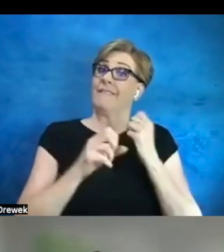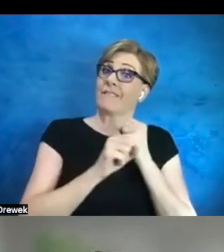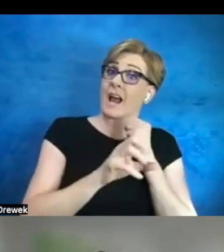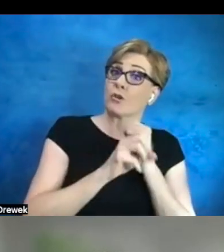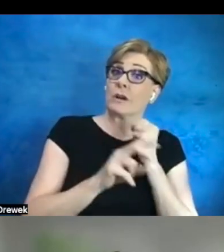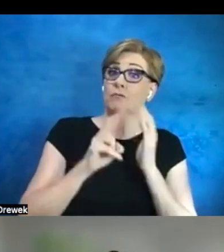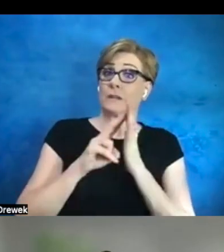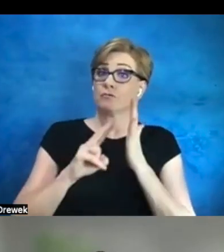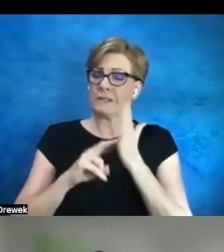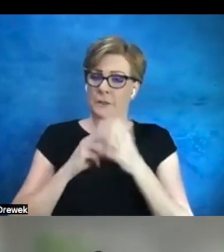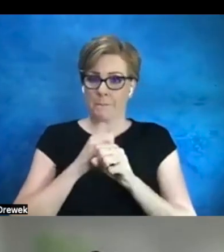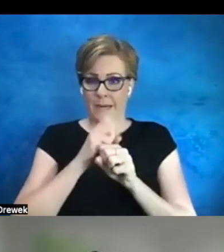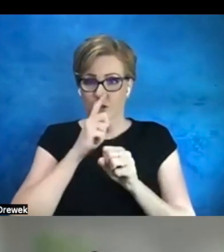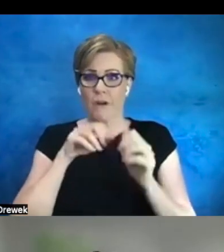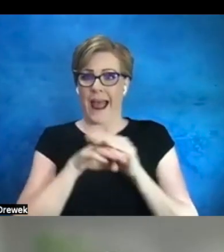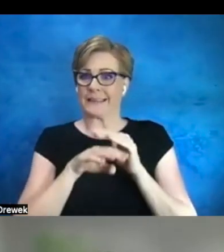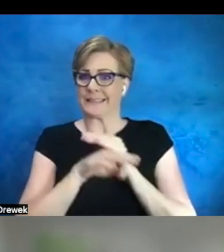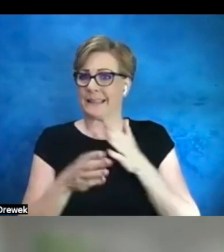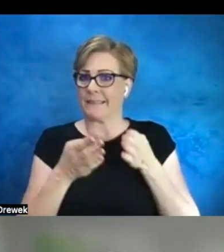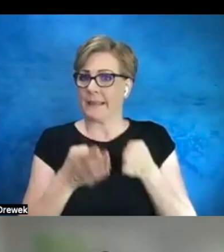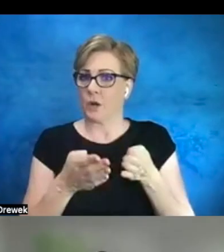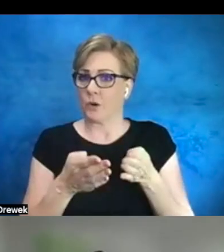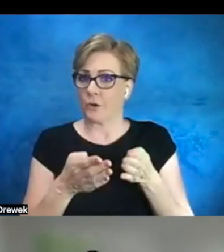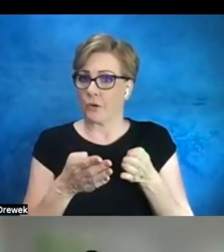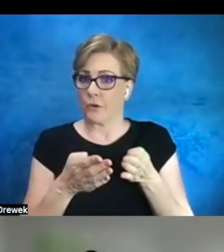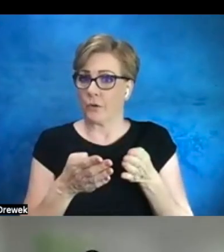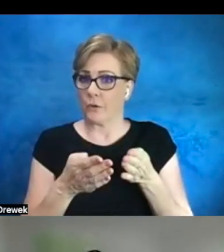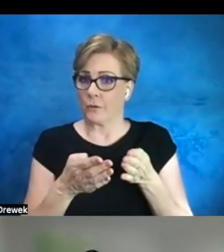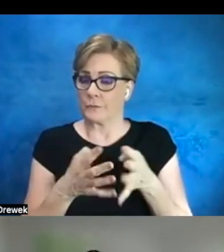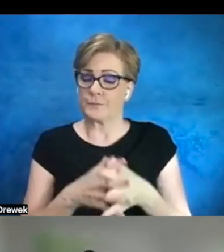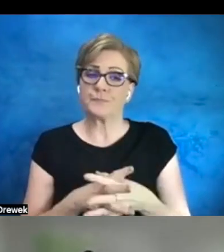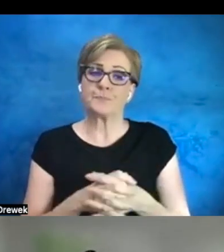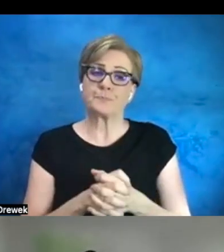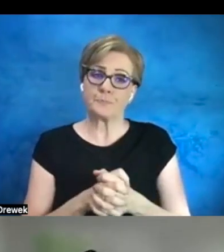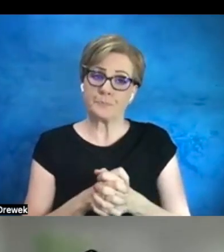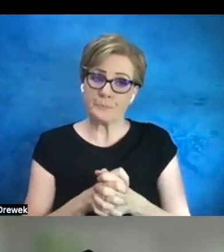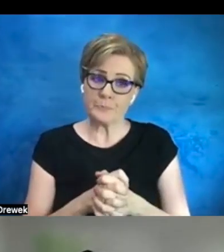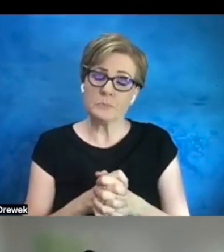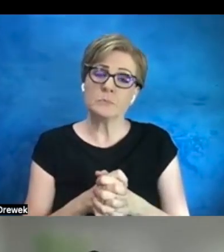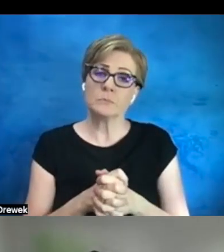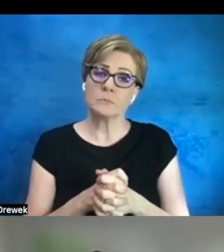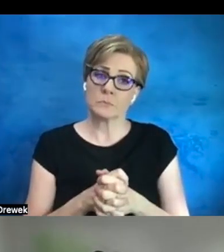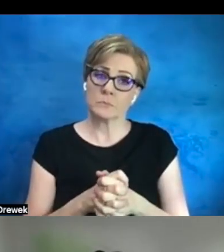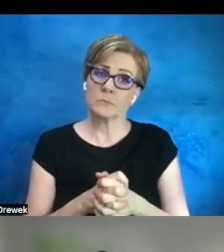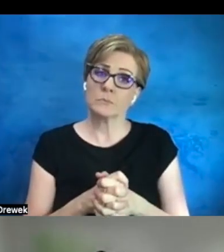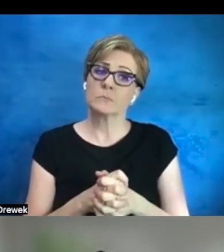so everything we just talked about. Another best practice is to provide digital